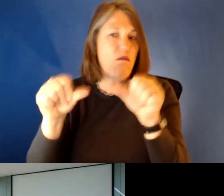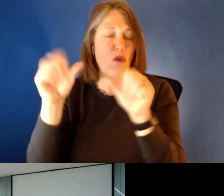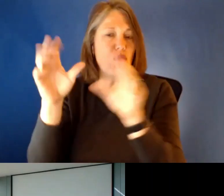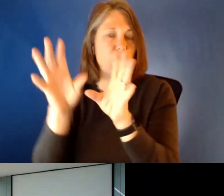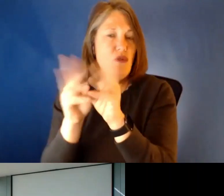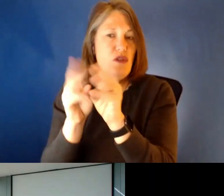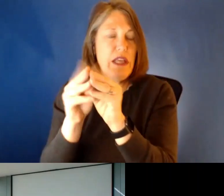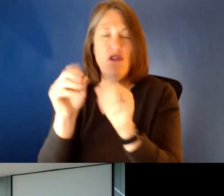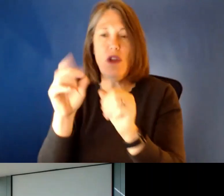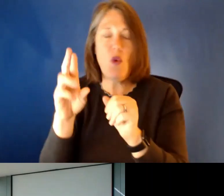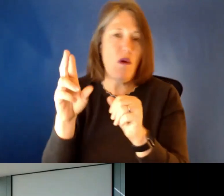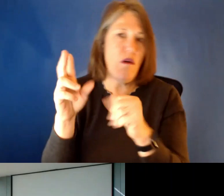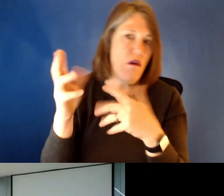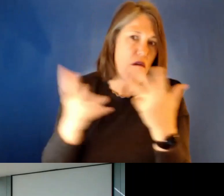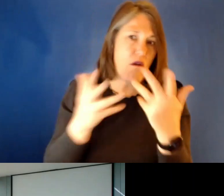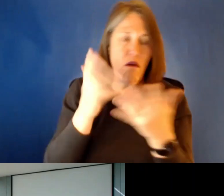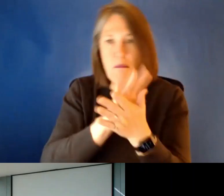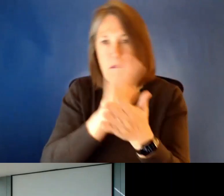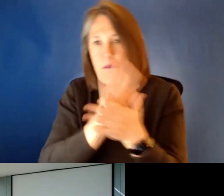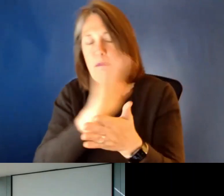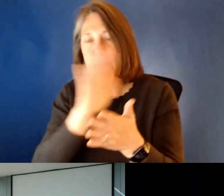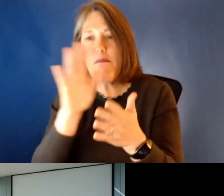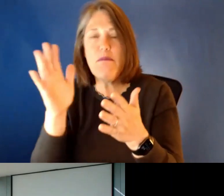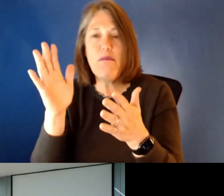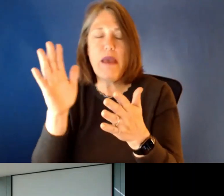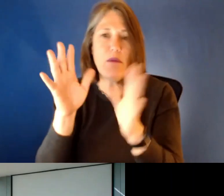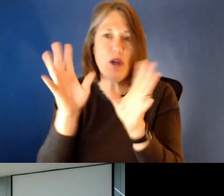or paper session that they want to attend, we will try